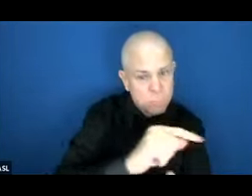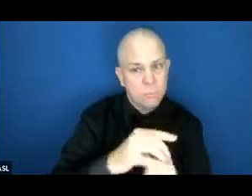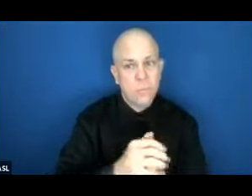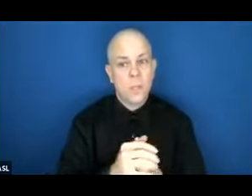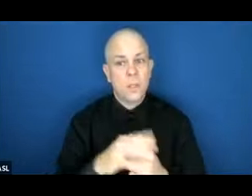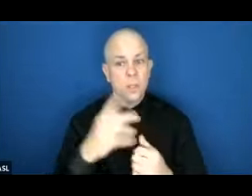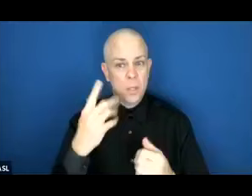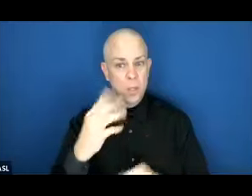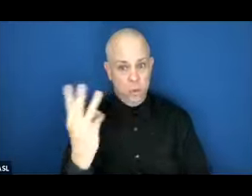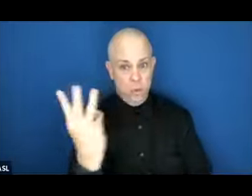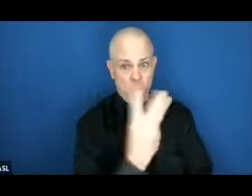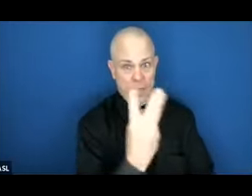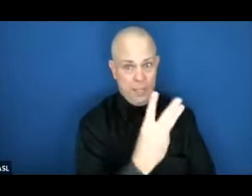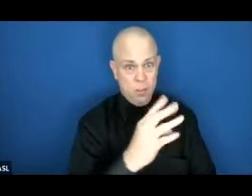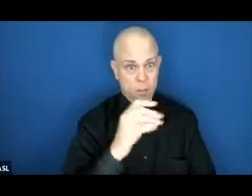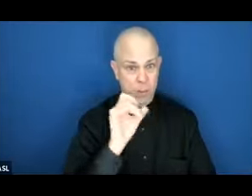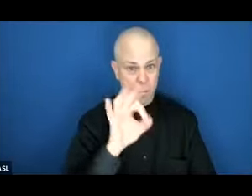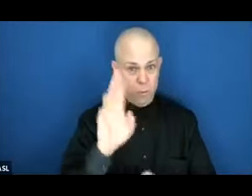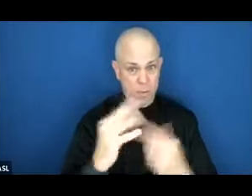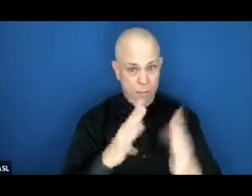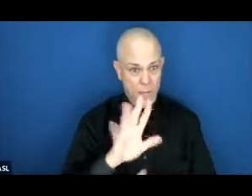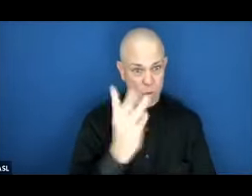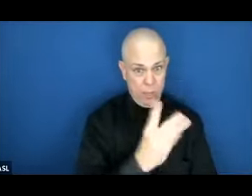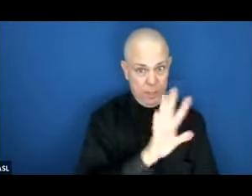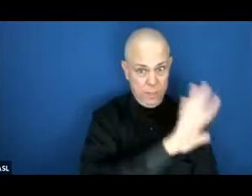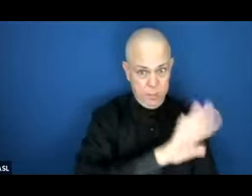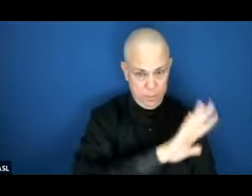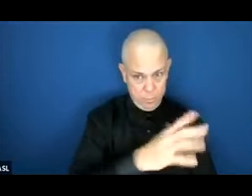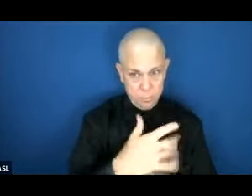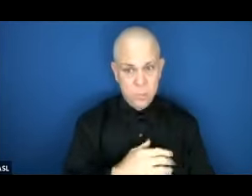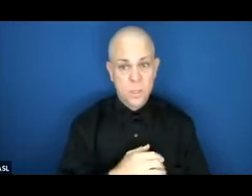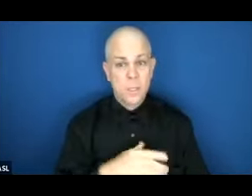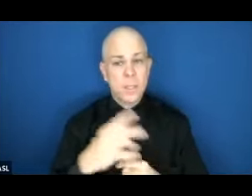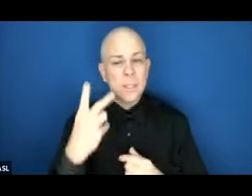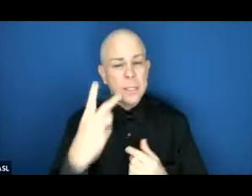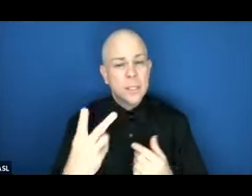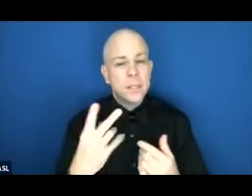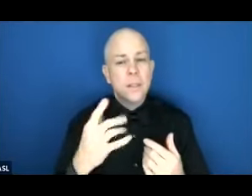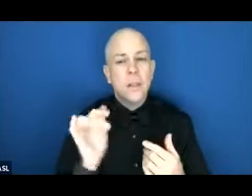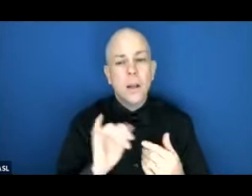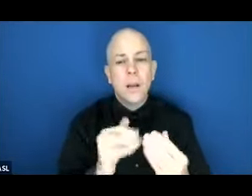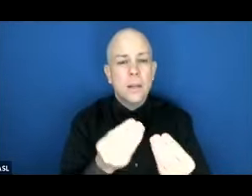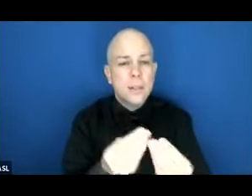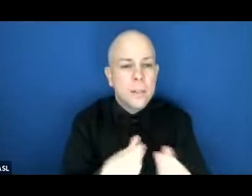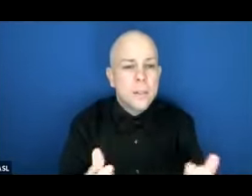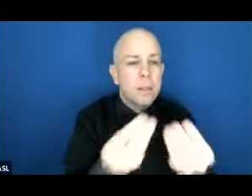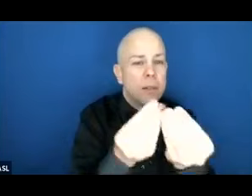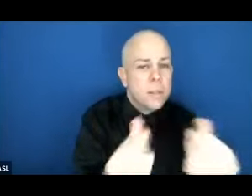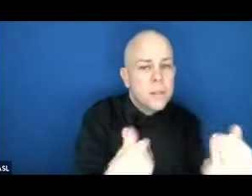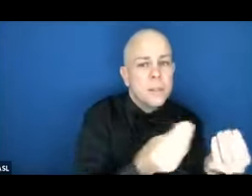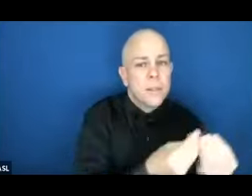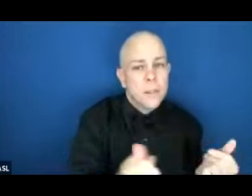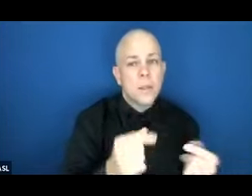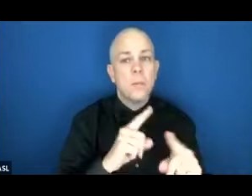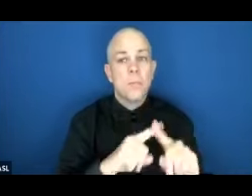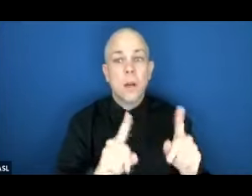so we did see start to see some smokes pick up no real significant fire behavior or anything like that but what that allowed